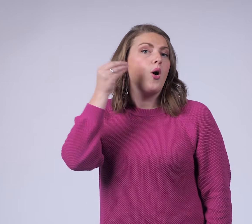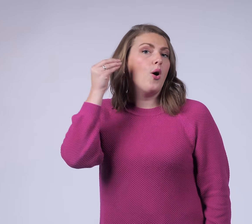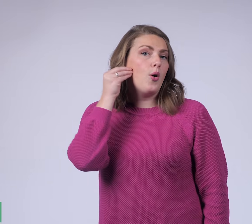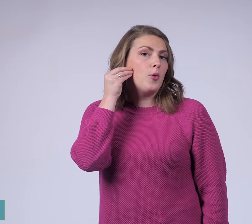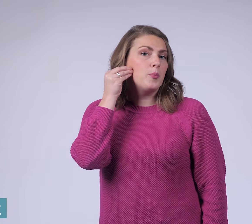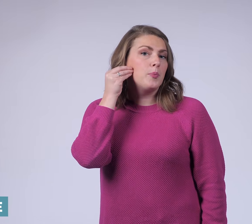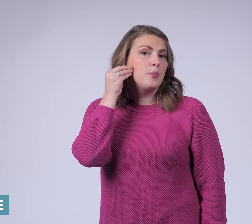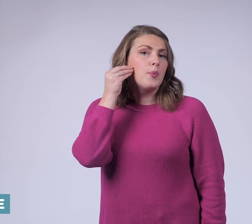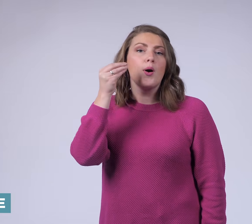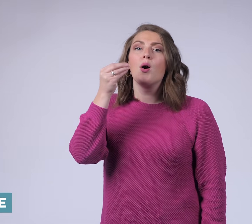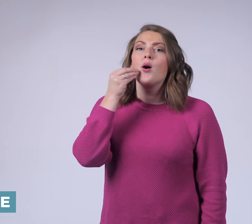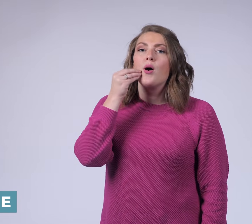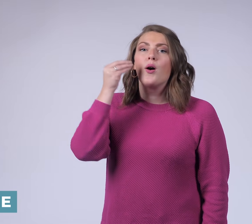'Home', 'home'